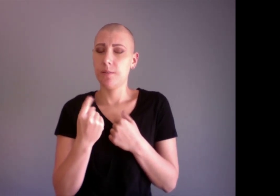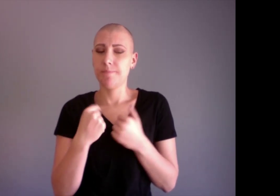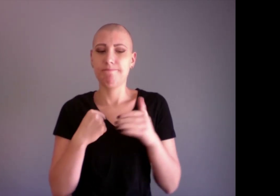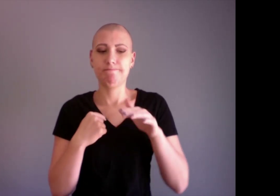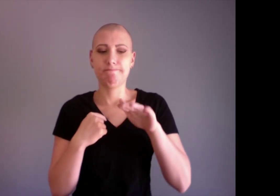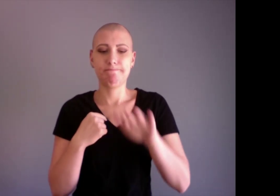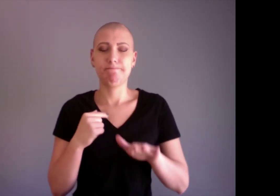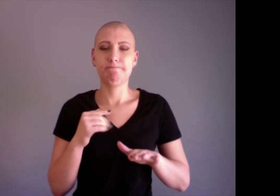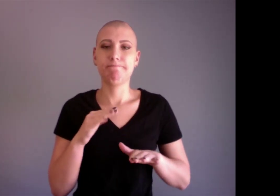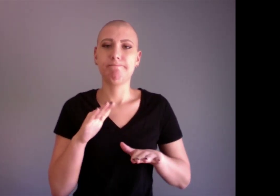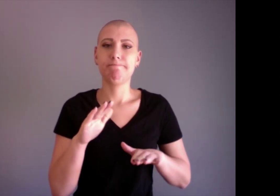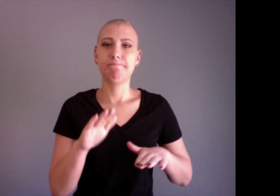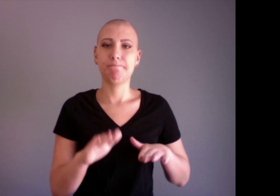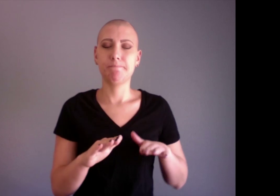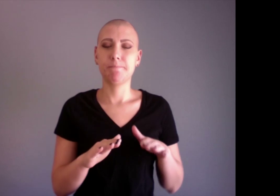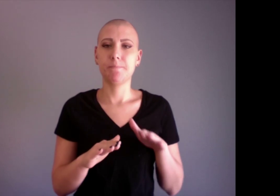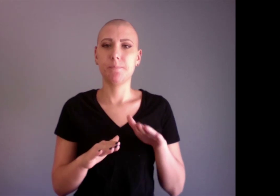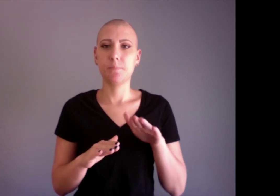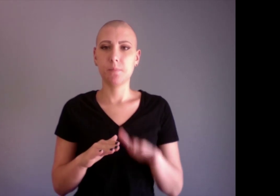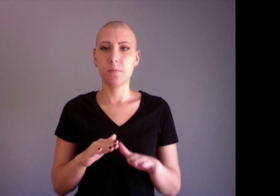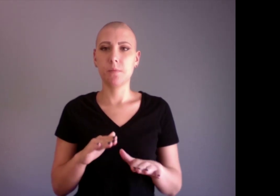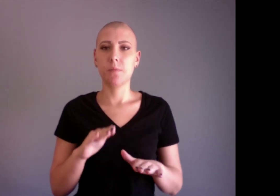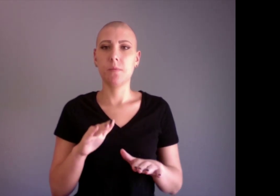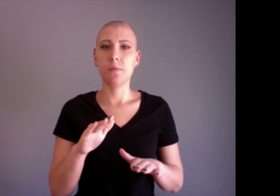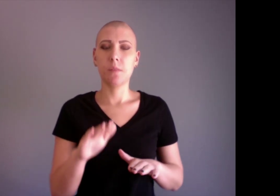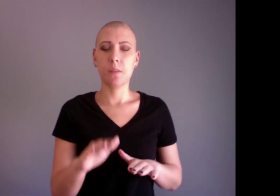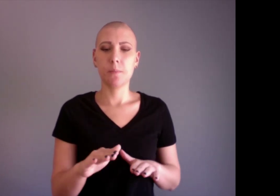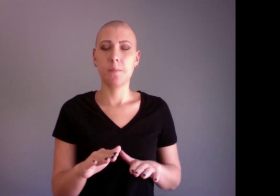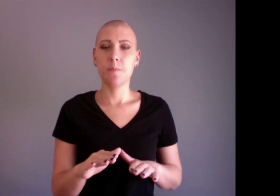pine needles trailing behind me